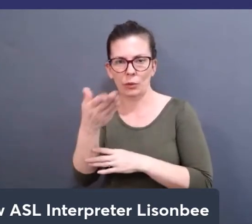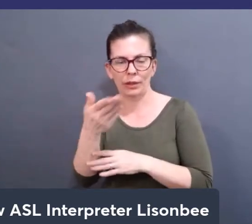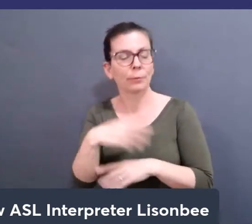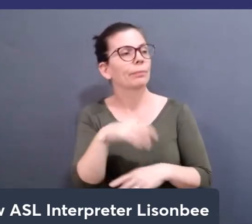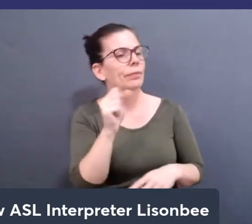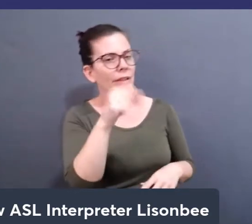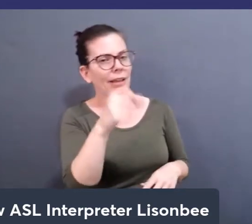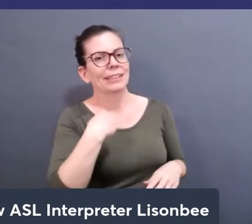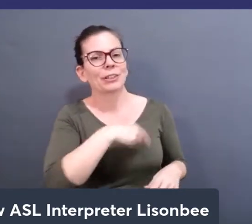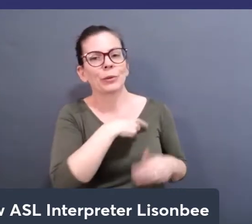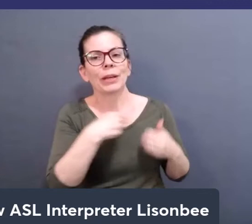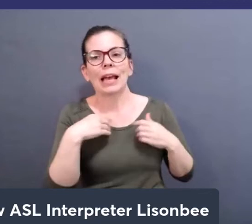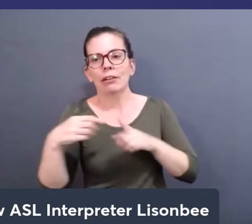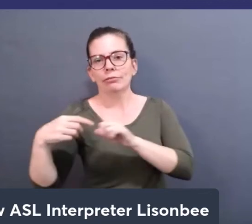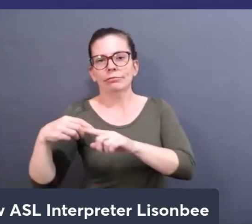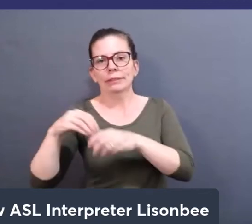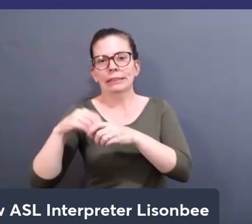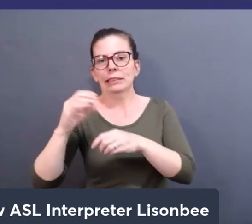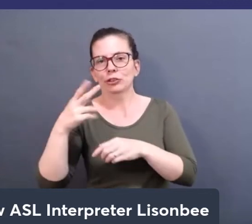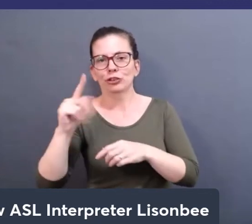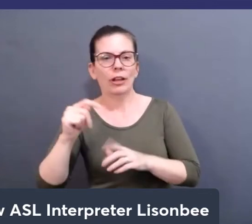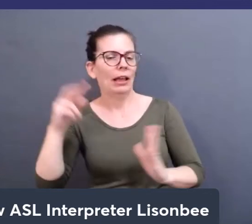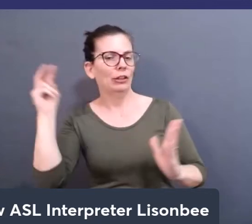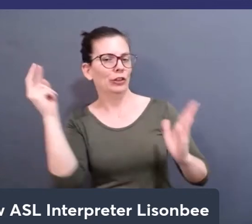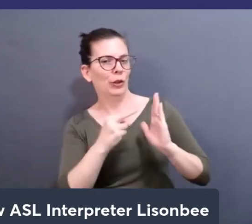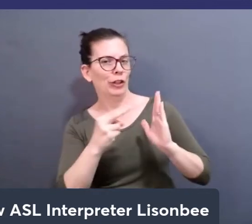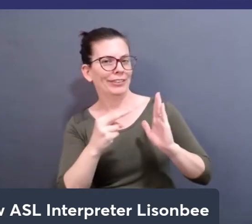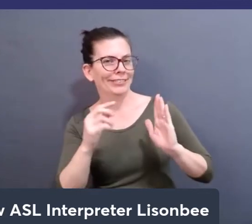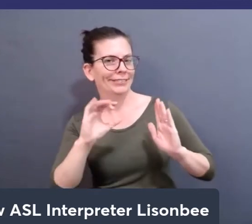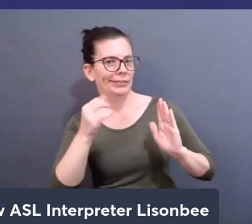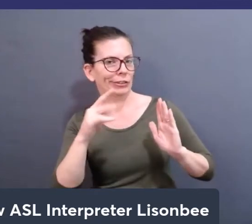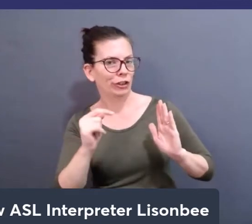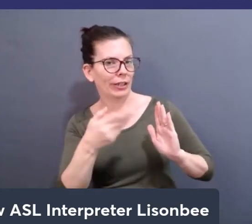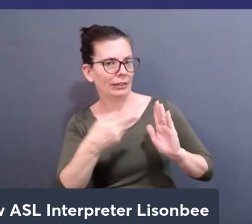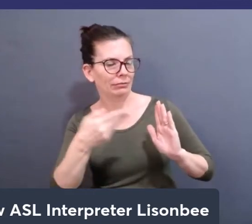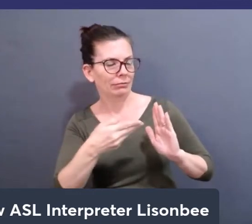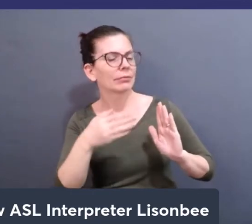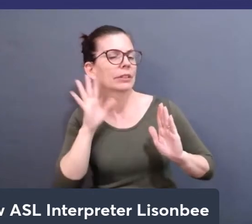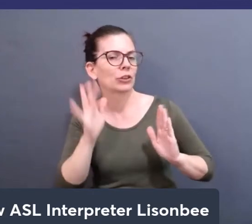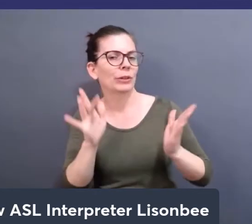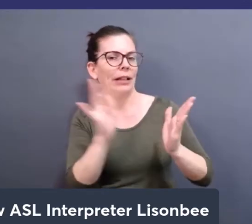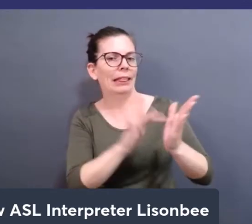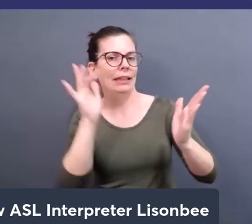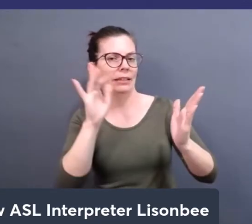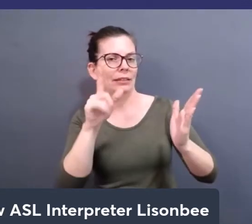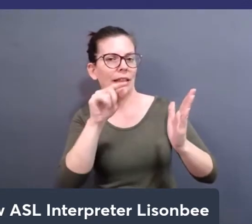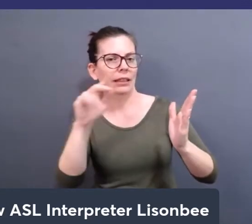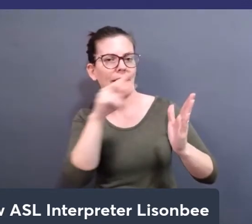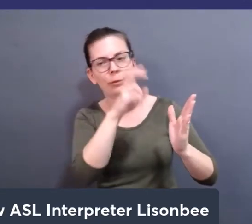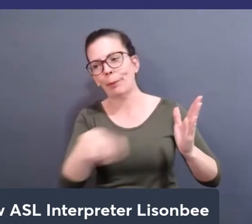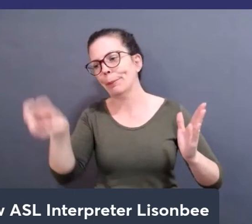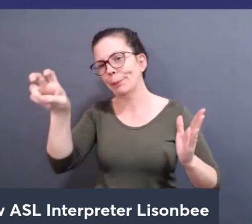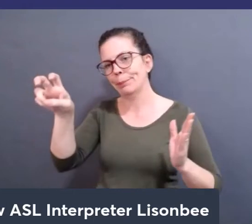we have it post it in the chat, so make sure you check out chat right now and you should be able to click that link. It'll take you over to GitHub right now